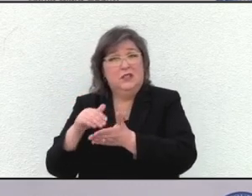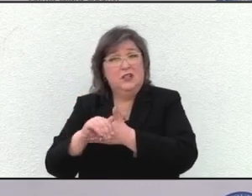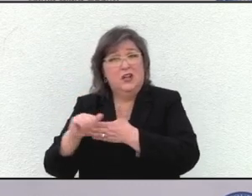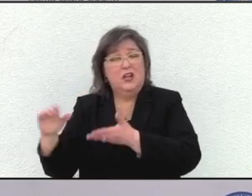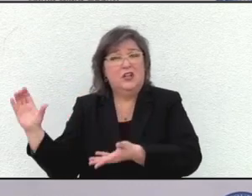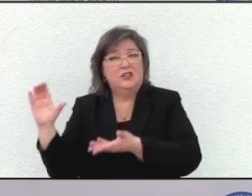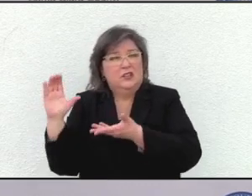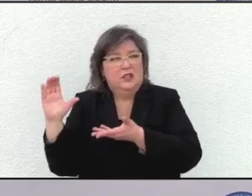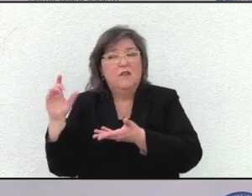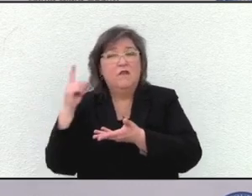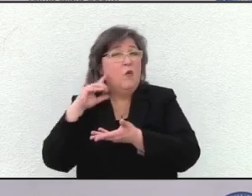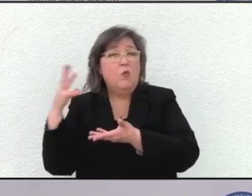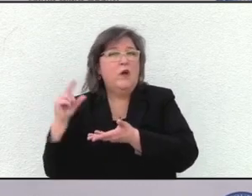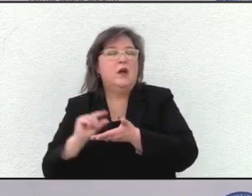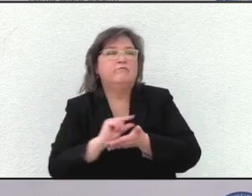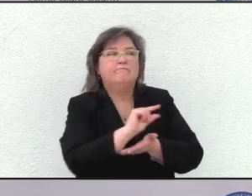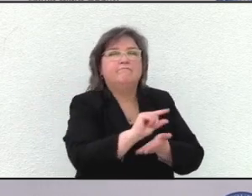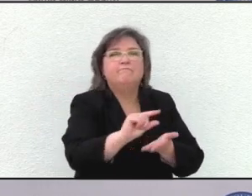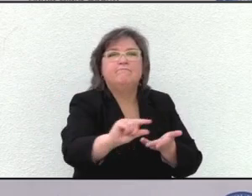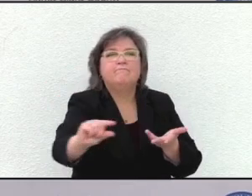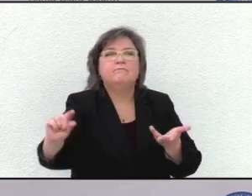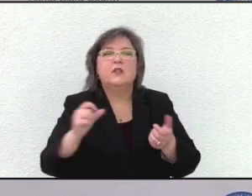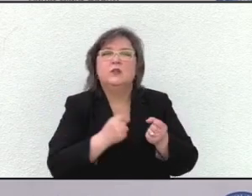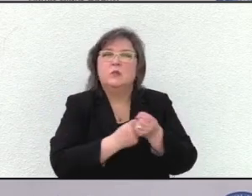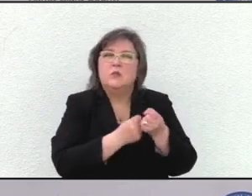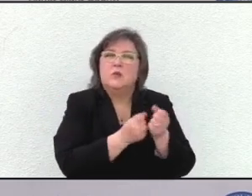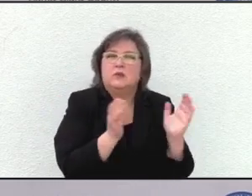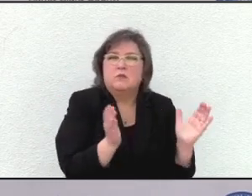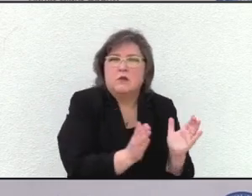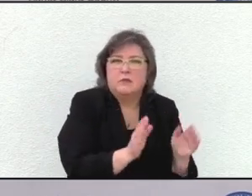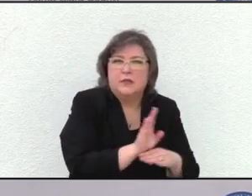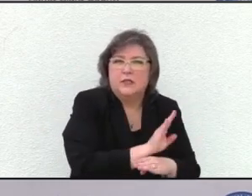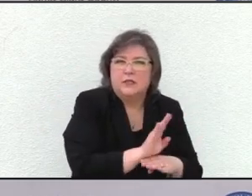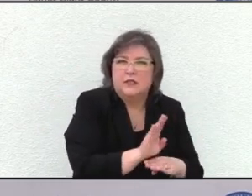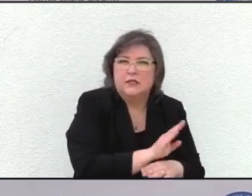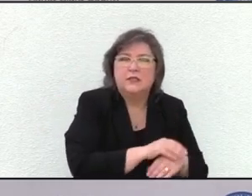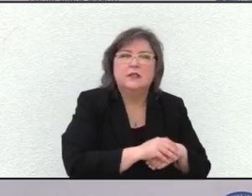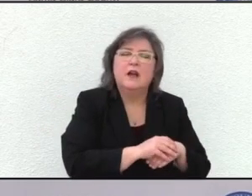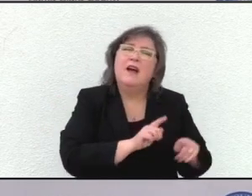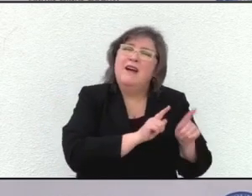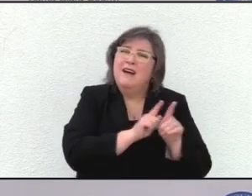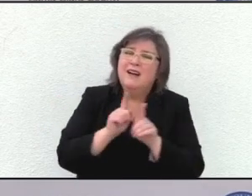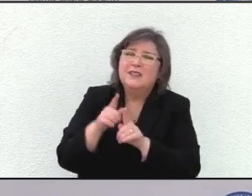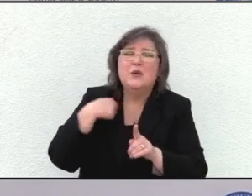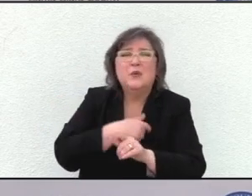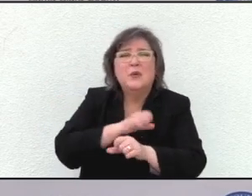also learned a lot through this process in working with our our local businesses, as